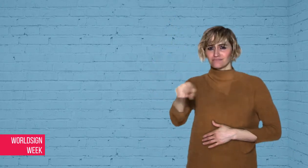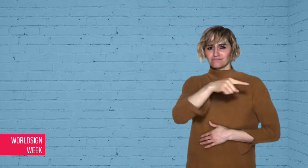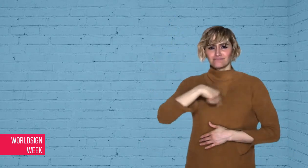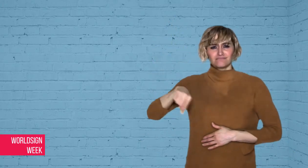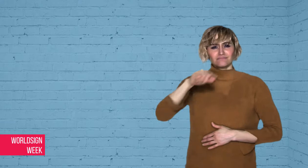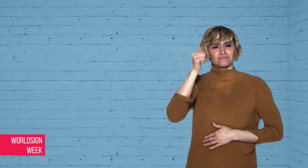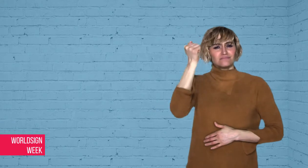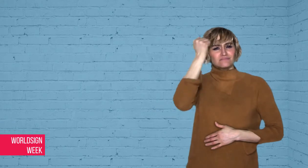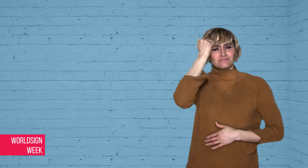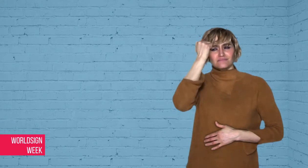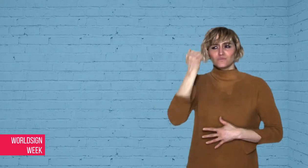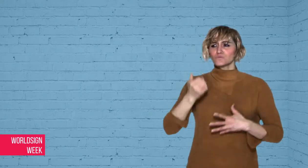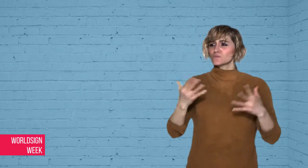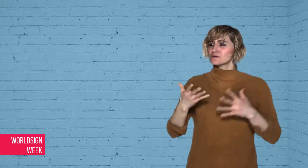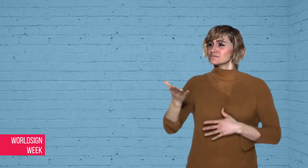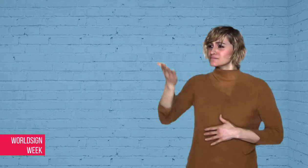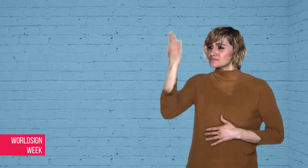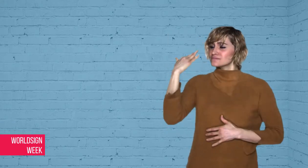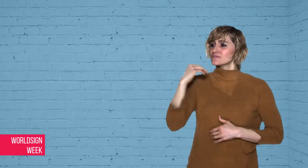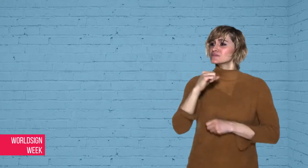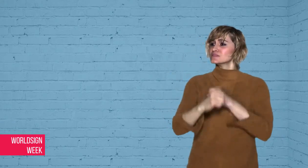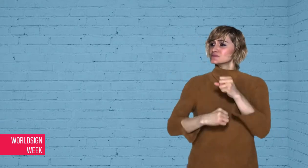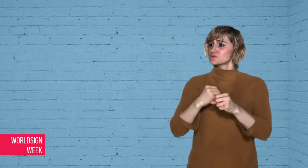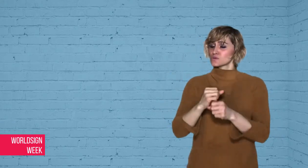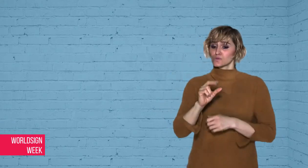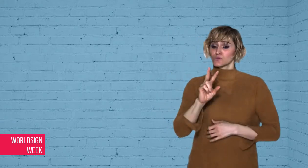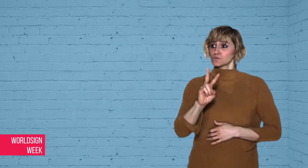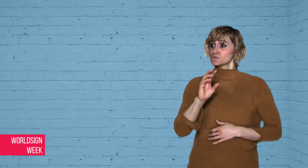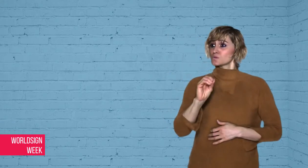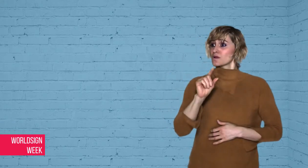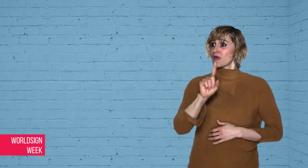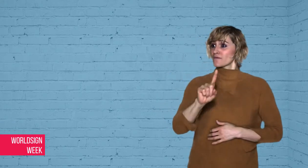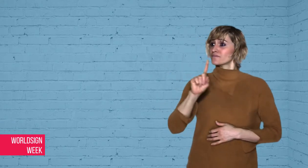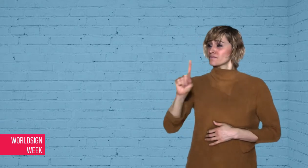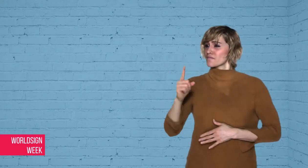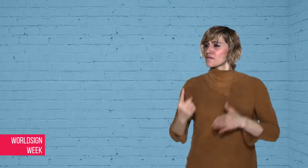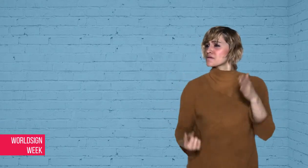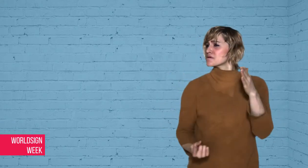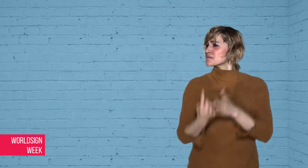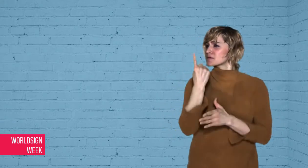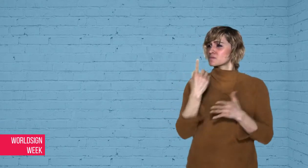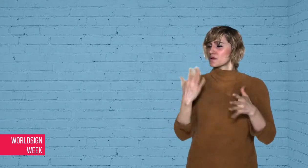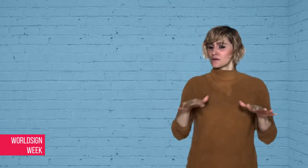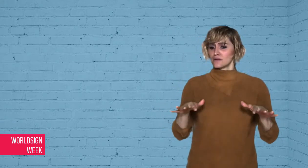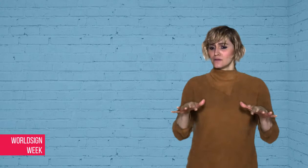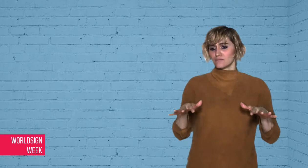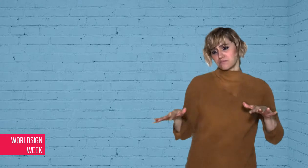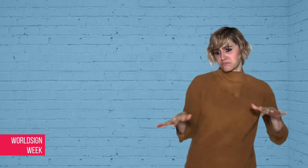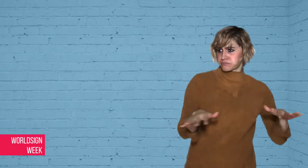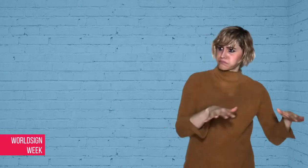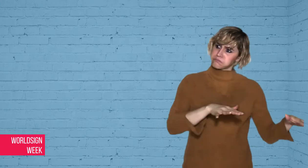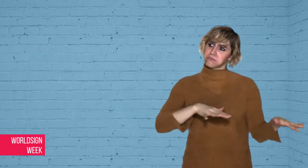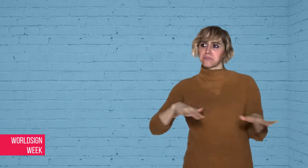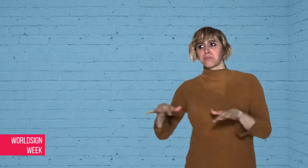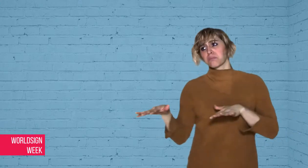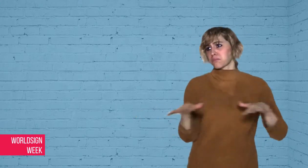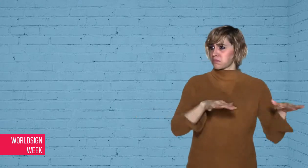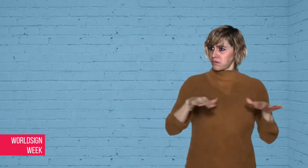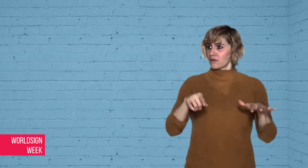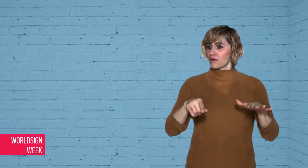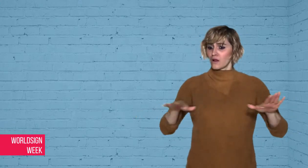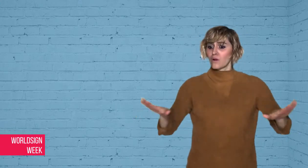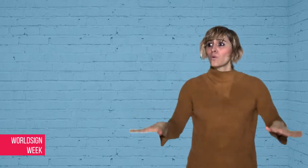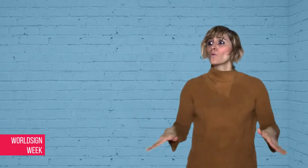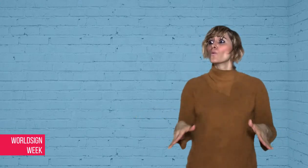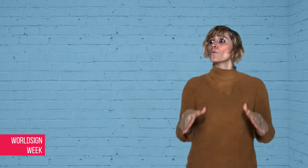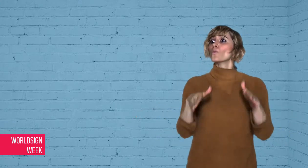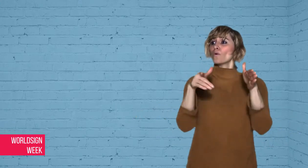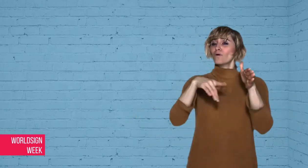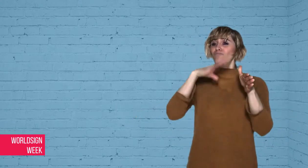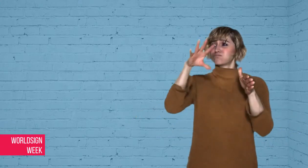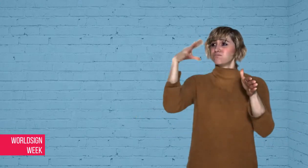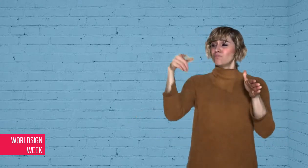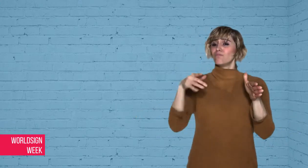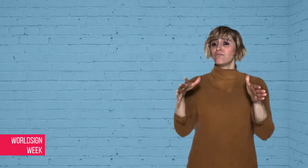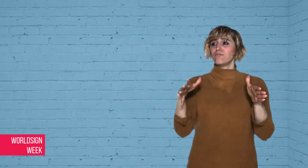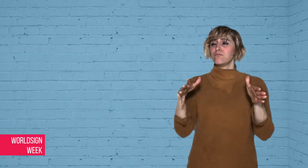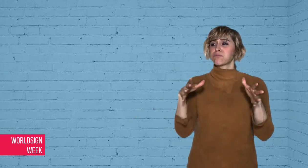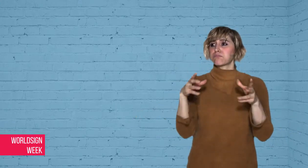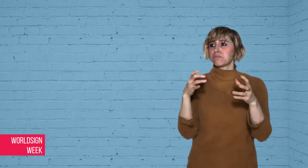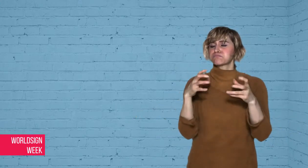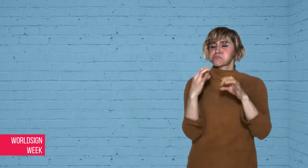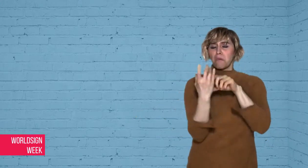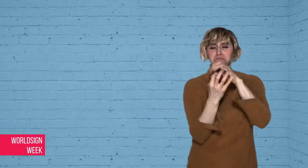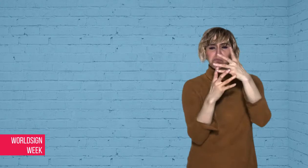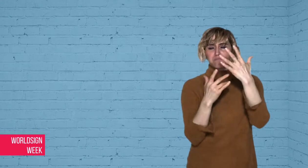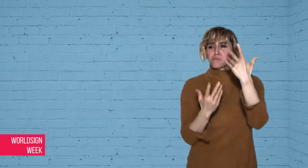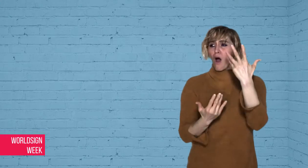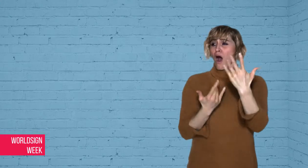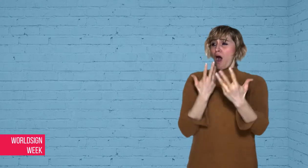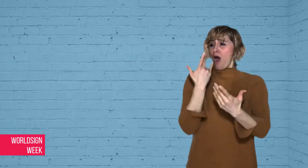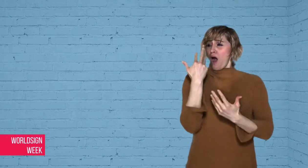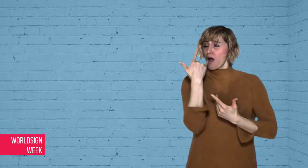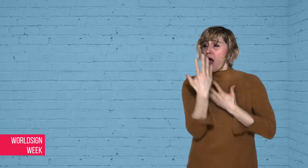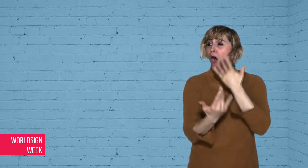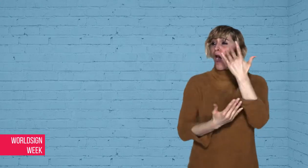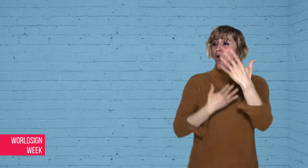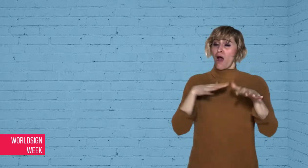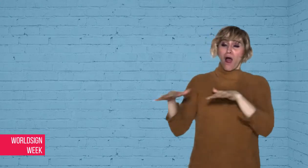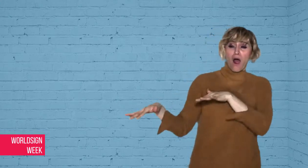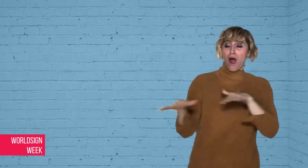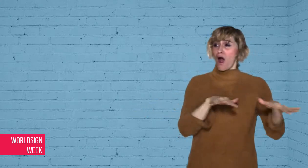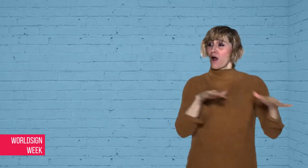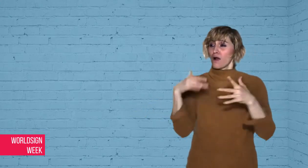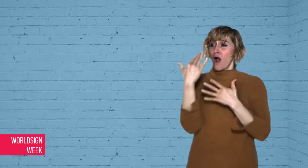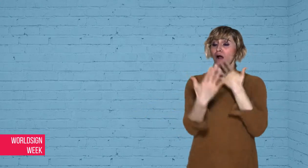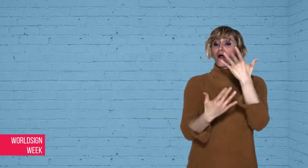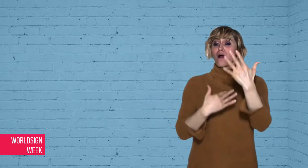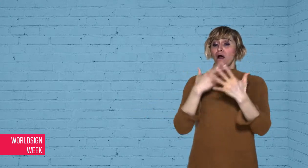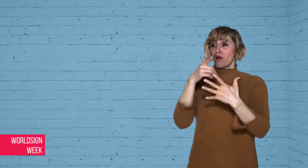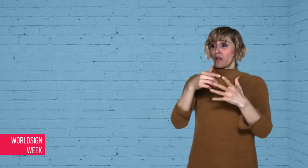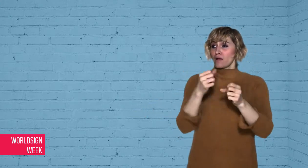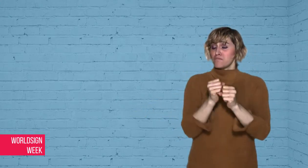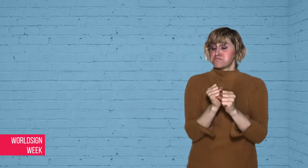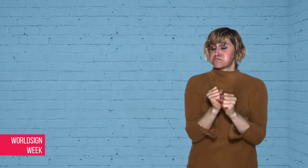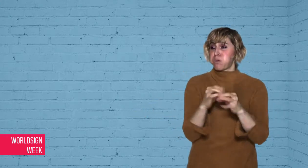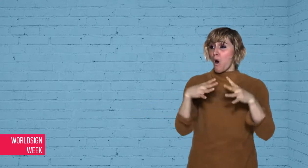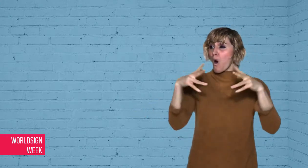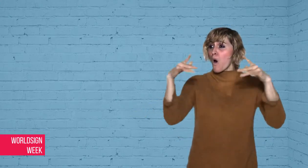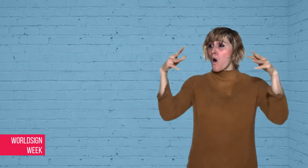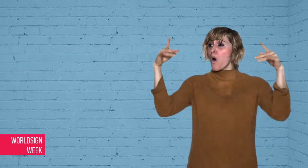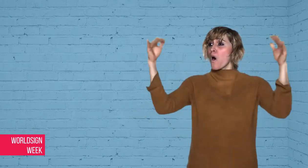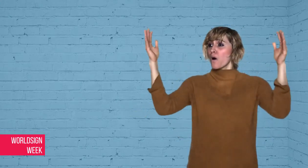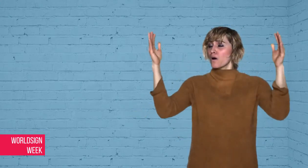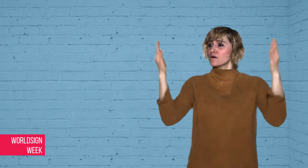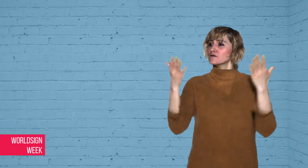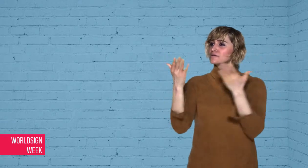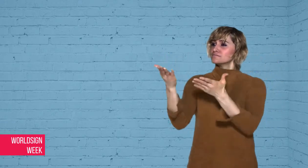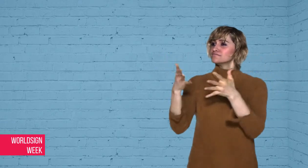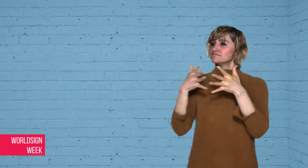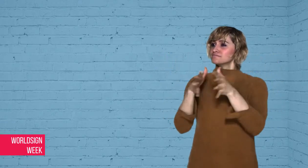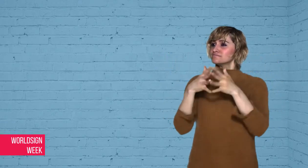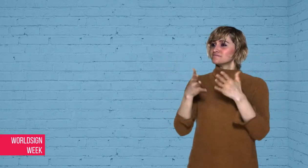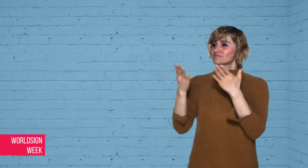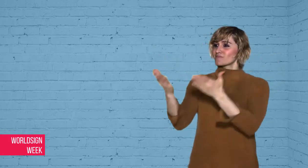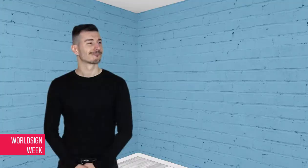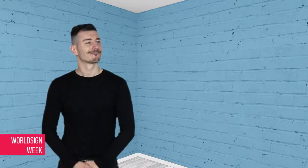Fukushima nuclear plant to explode.